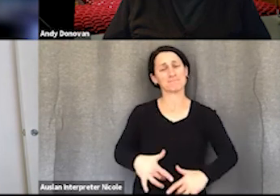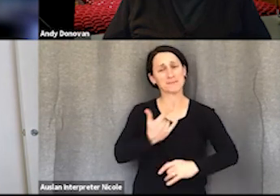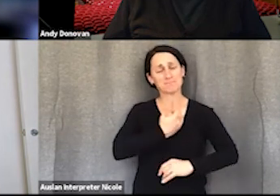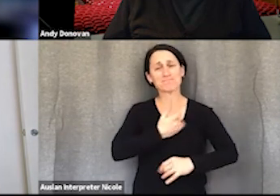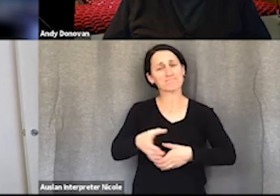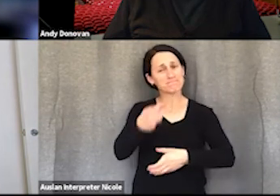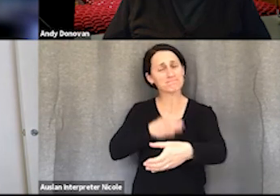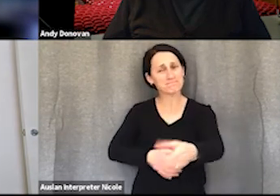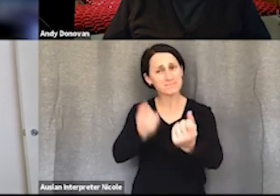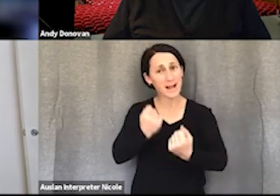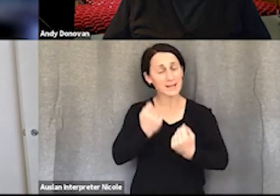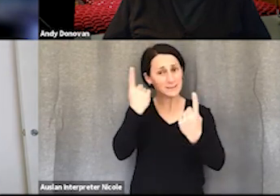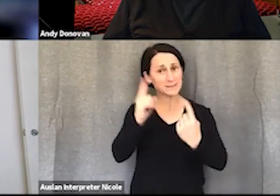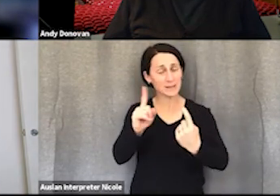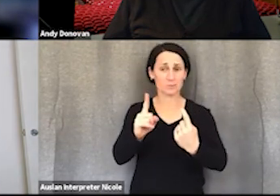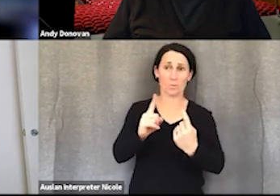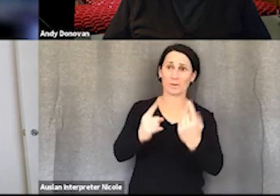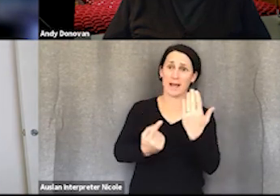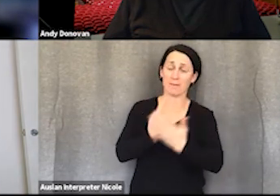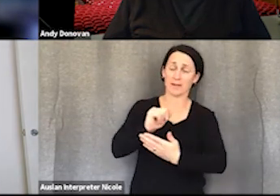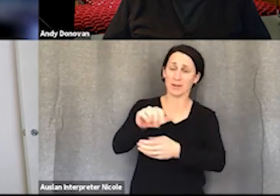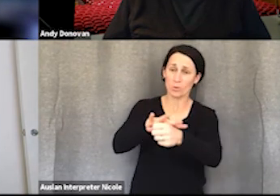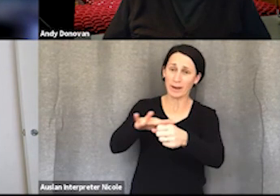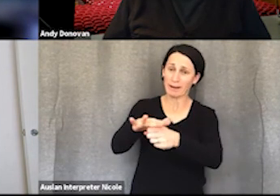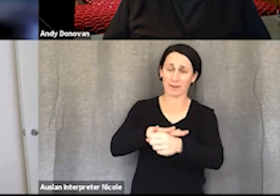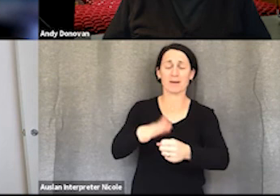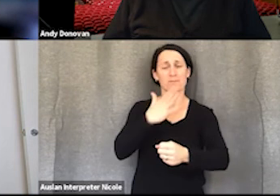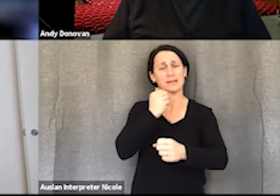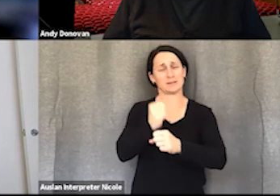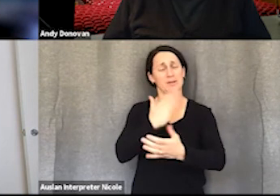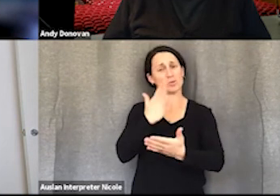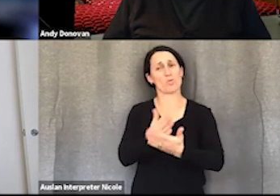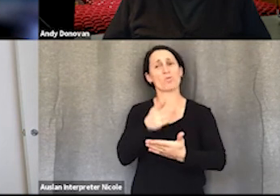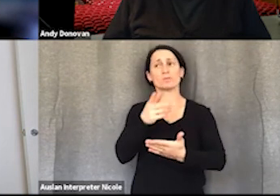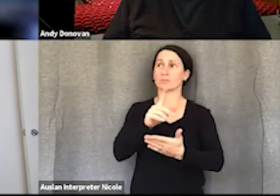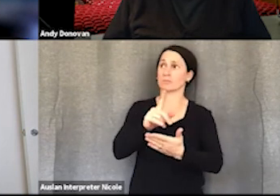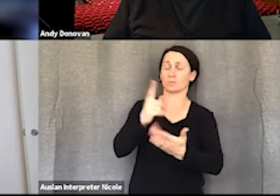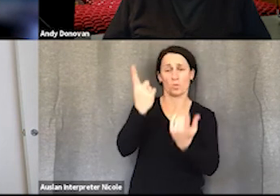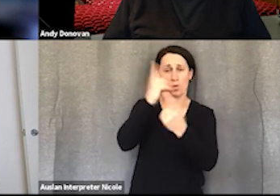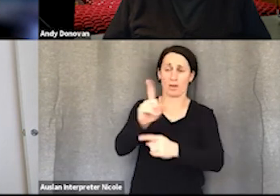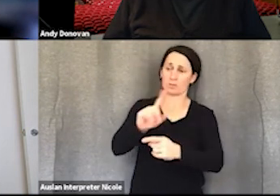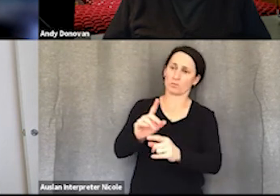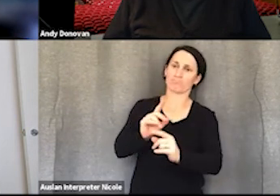and doing what is right for you and your particular audience. So in terms of tips for COVID safe experiences.